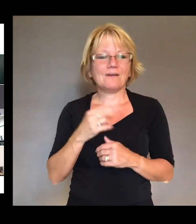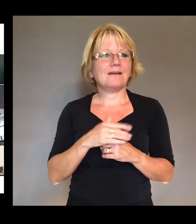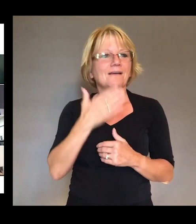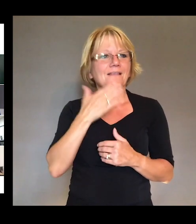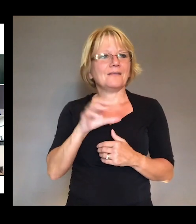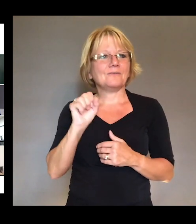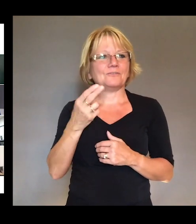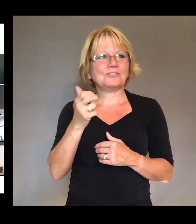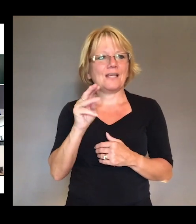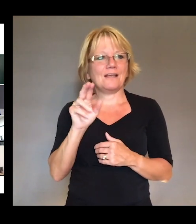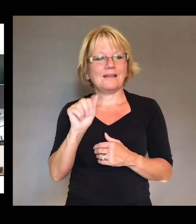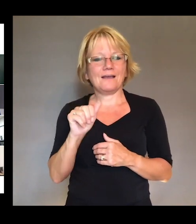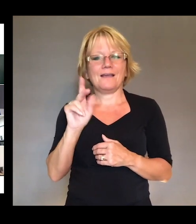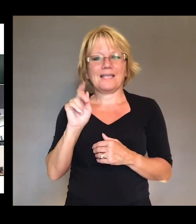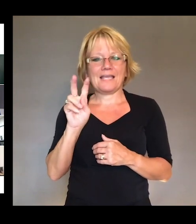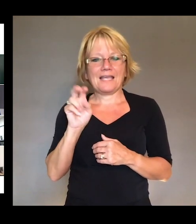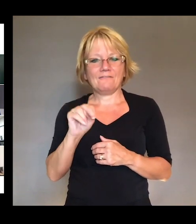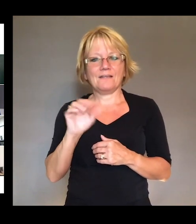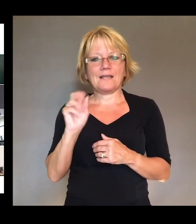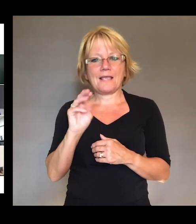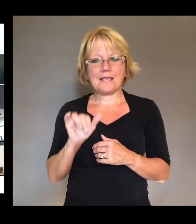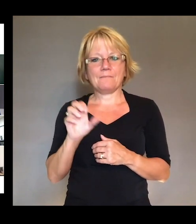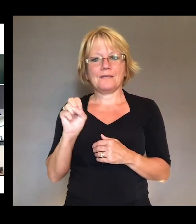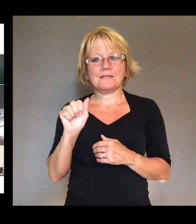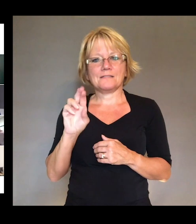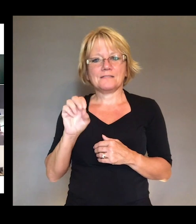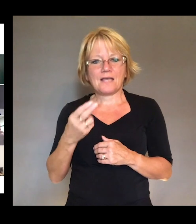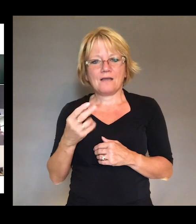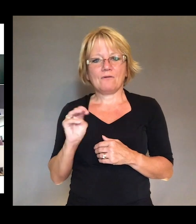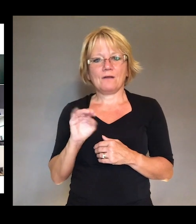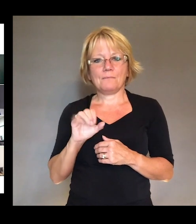Thank you Shanna, Kevin, Amy, Sarah, Missy, Heather,